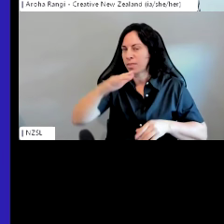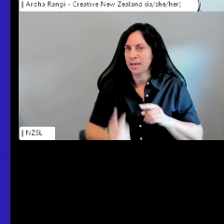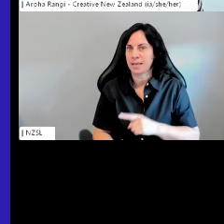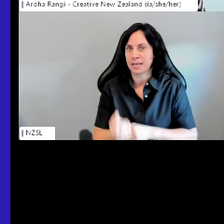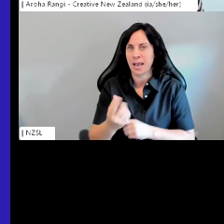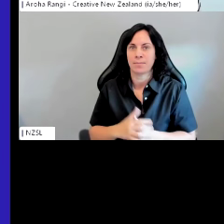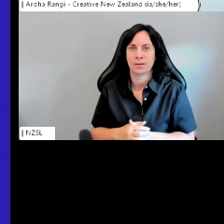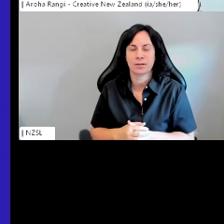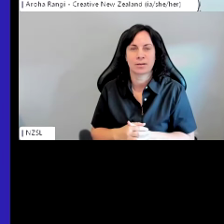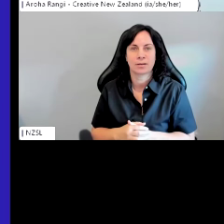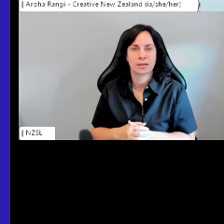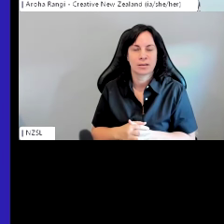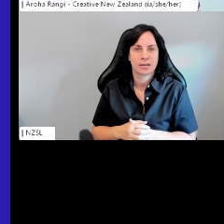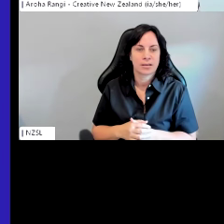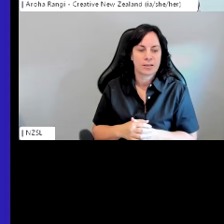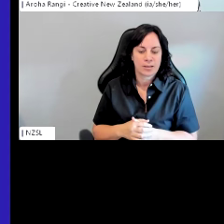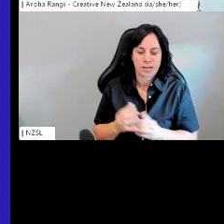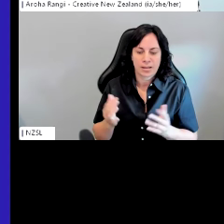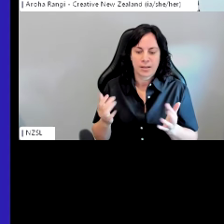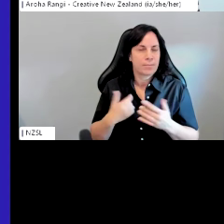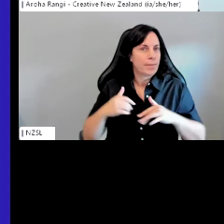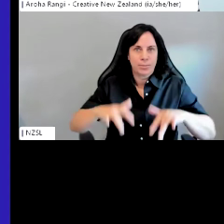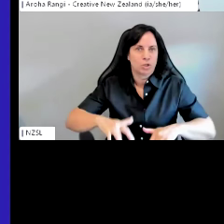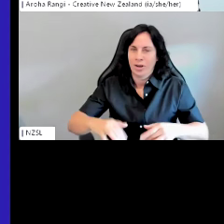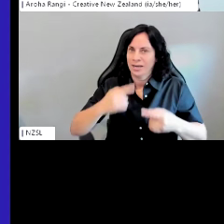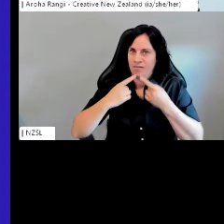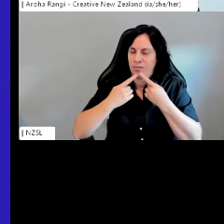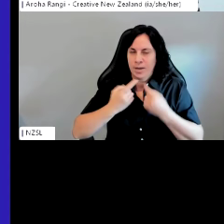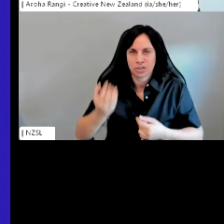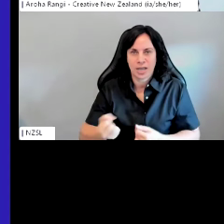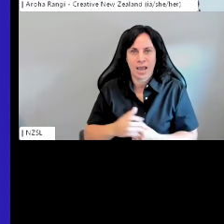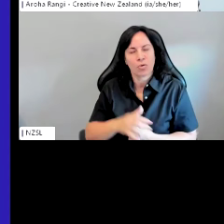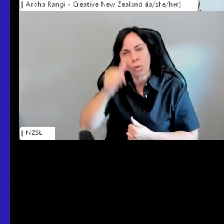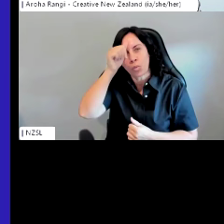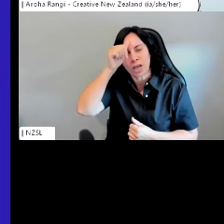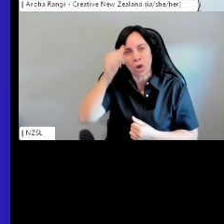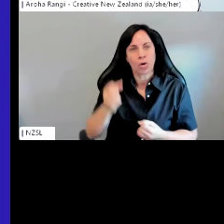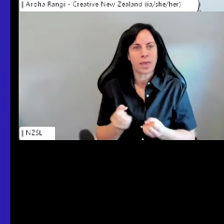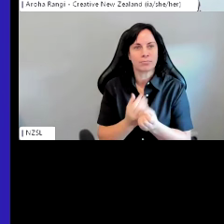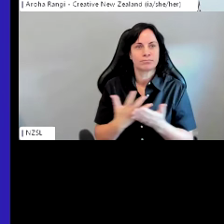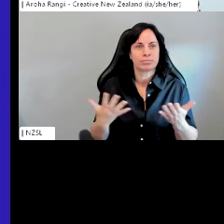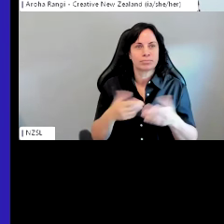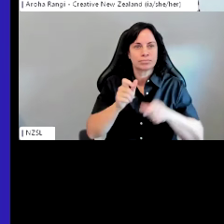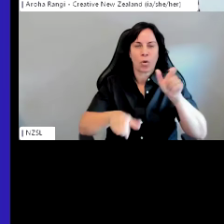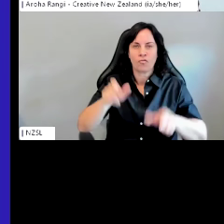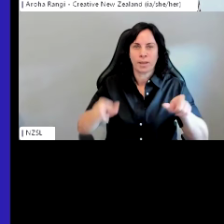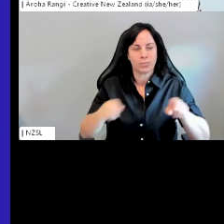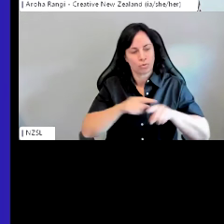quite um we haven't quite got that data. Um, we know that a huge number of people are now using